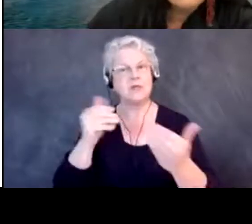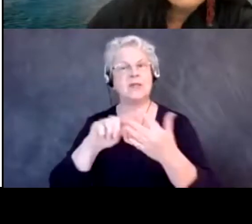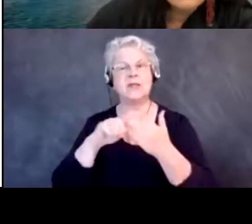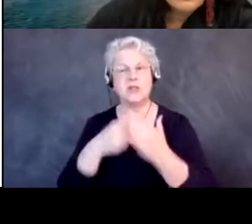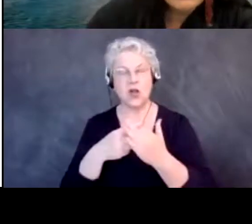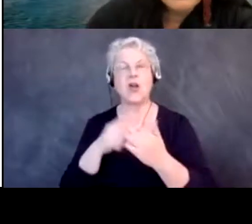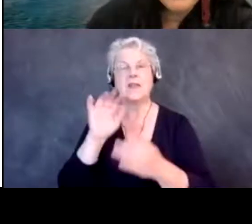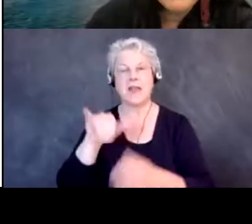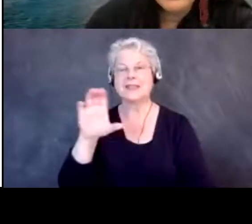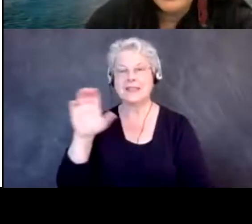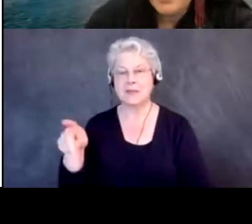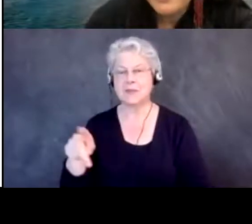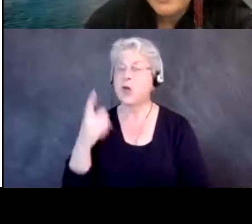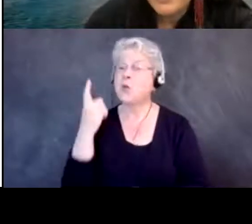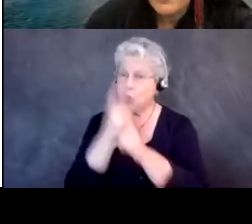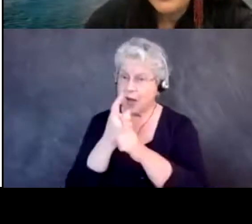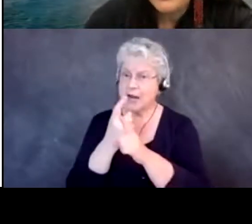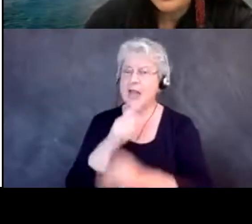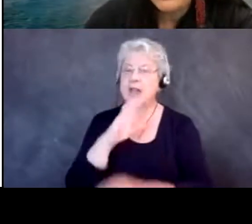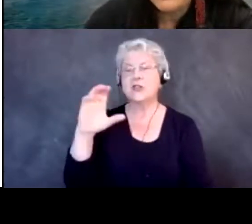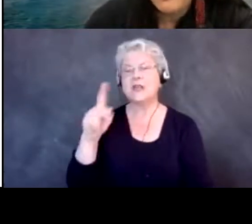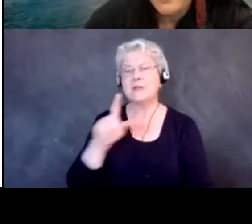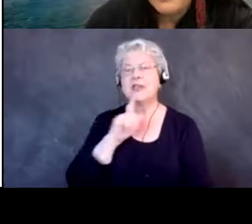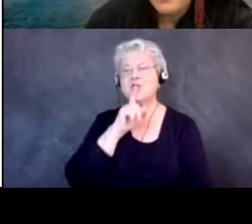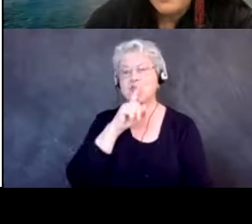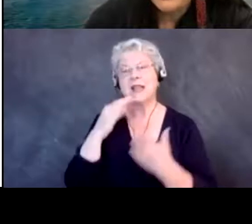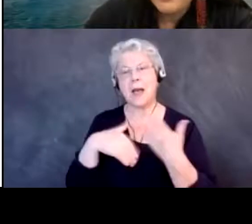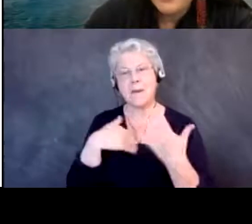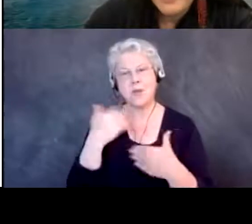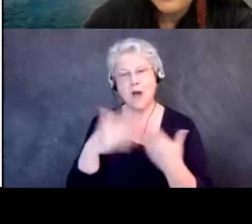So, a community plan is really a process. So once you start that community engagement